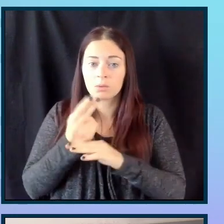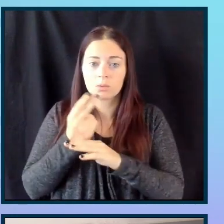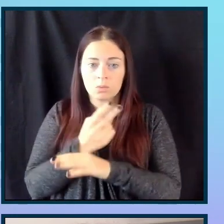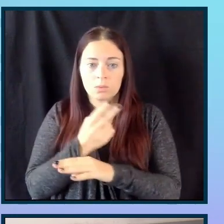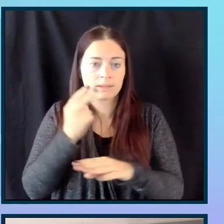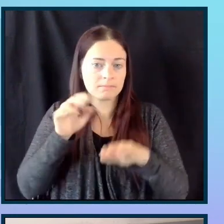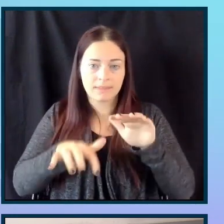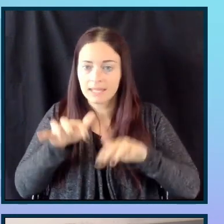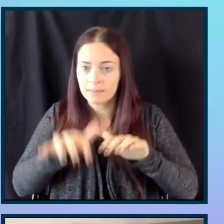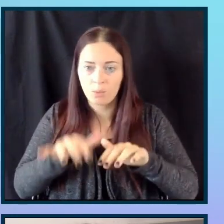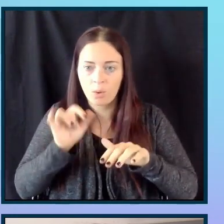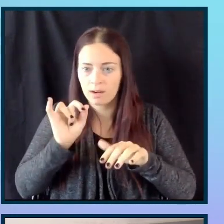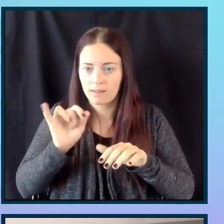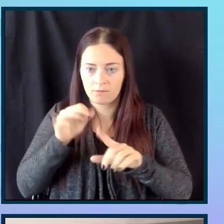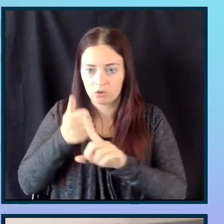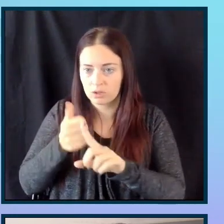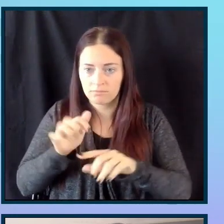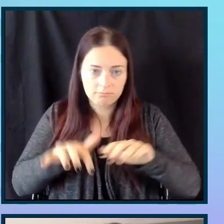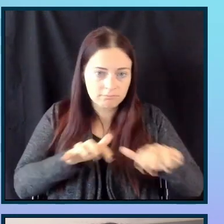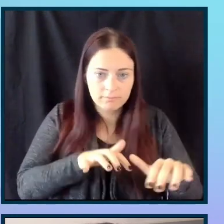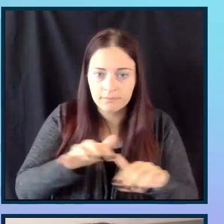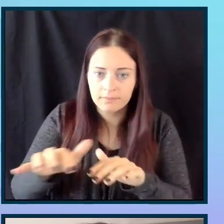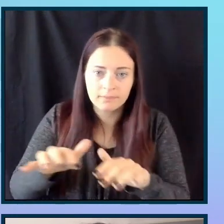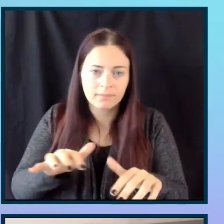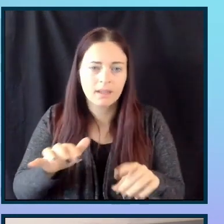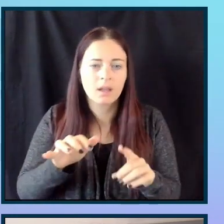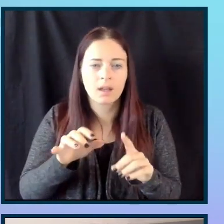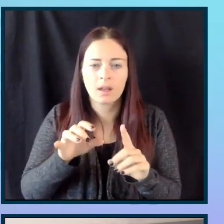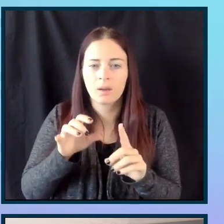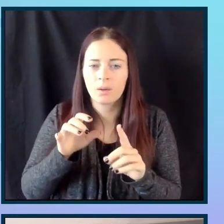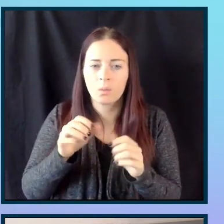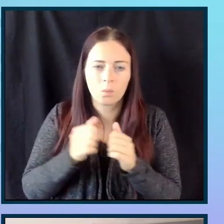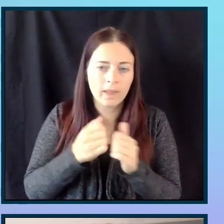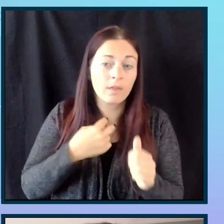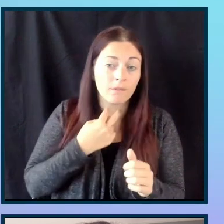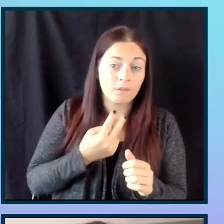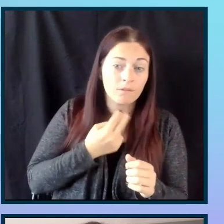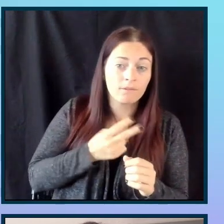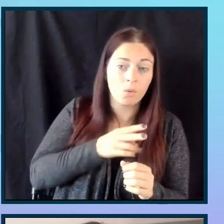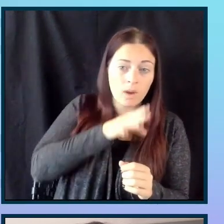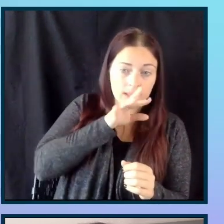the keyboard switch device with voice input. You're relying on folks to know